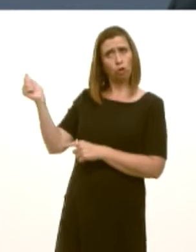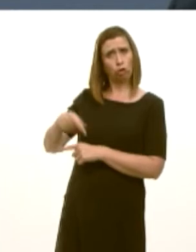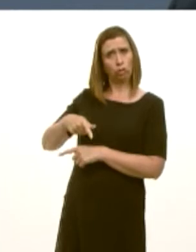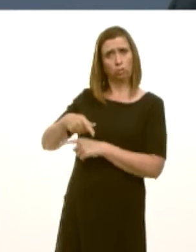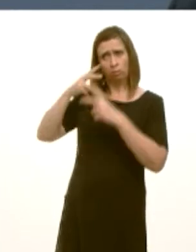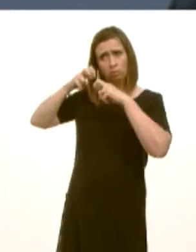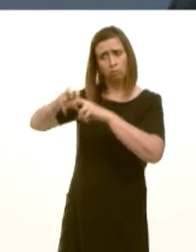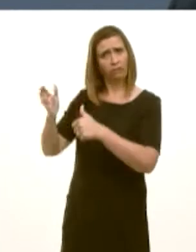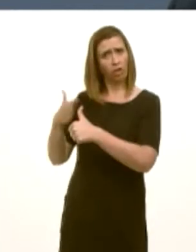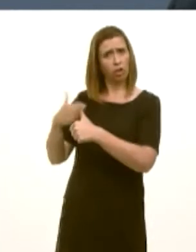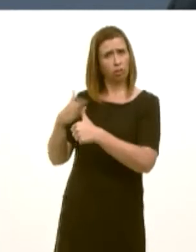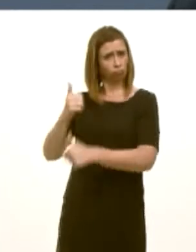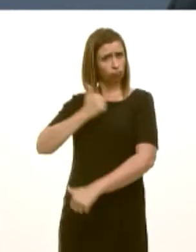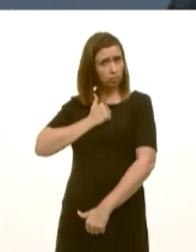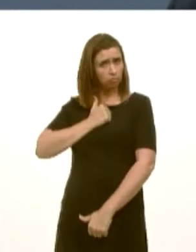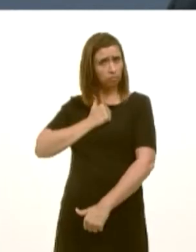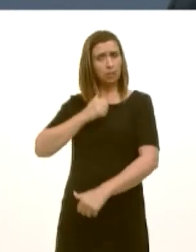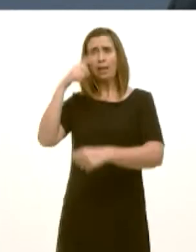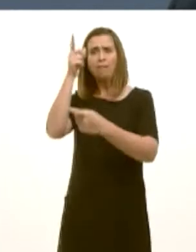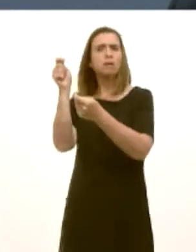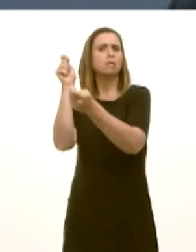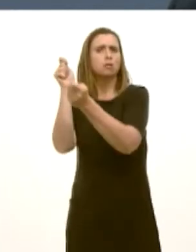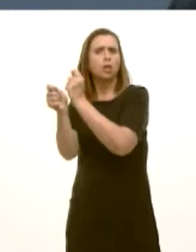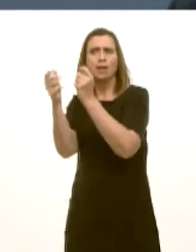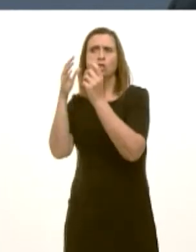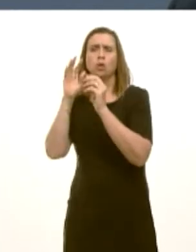and would you agree with me that any changes to Welsh-medium education provision should